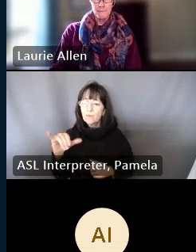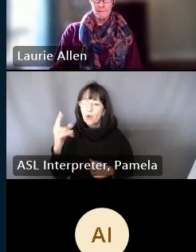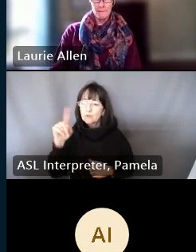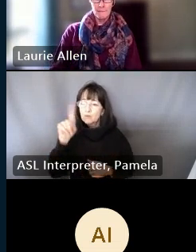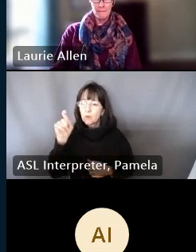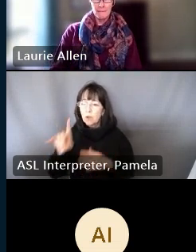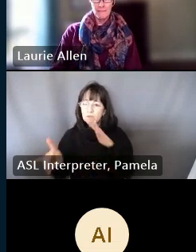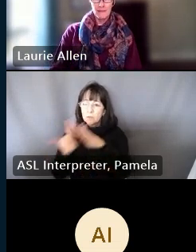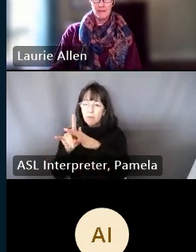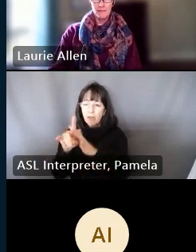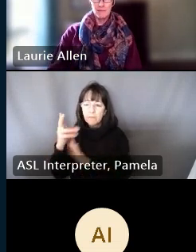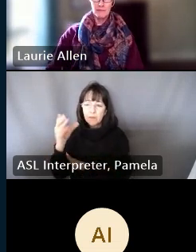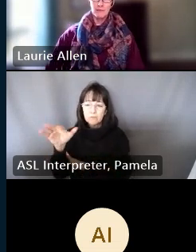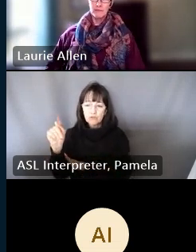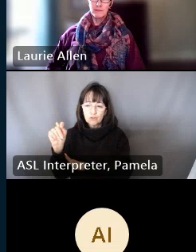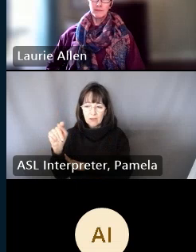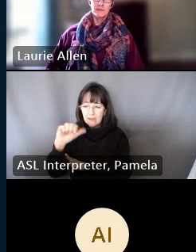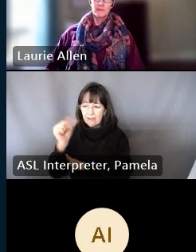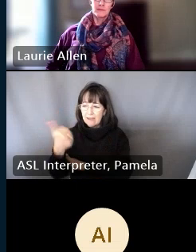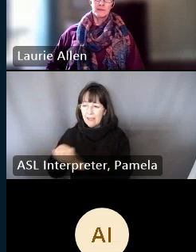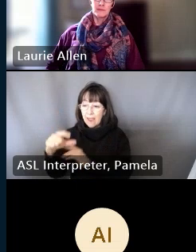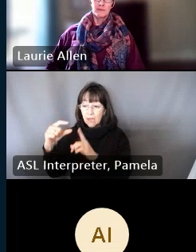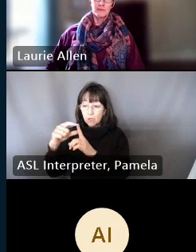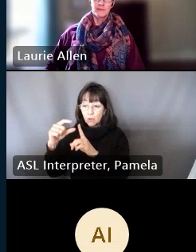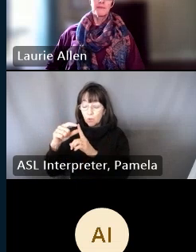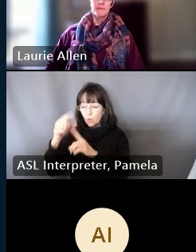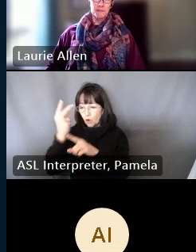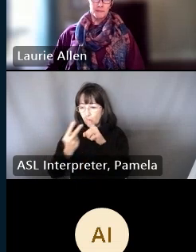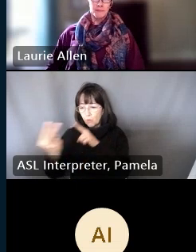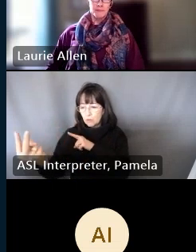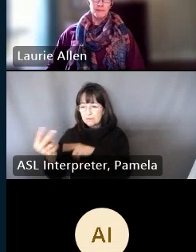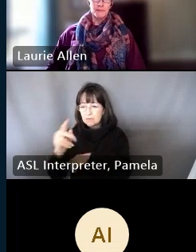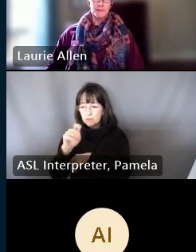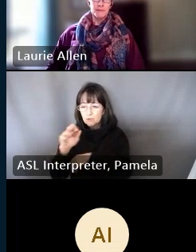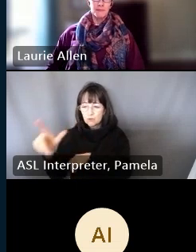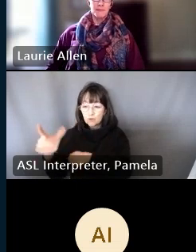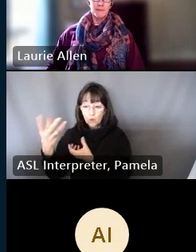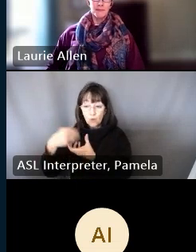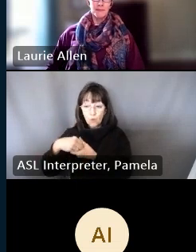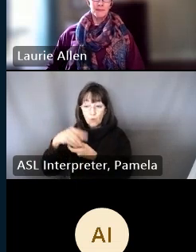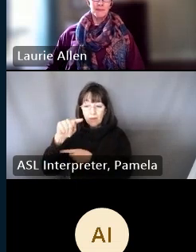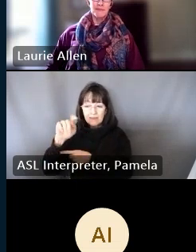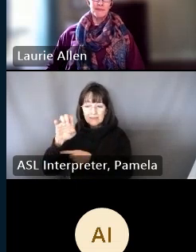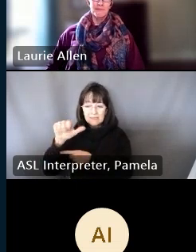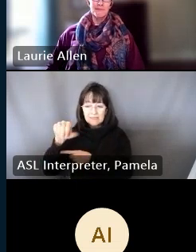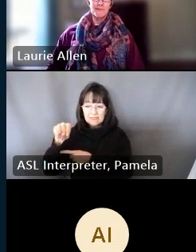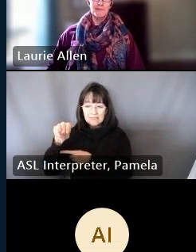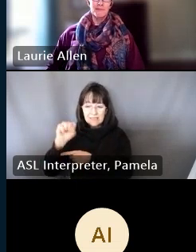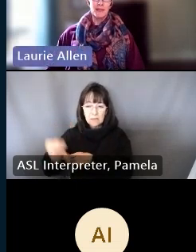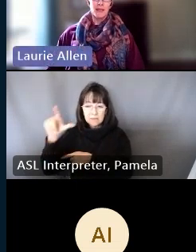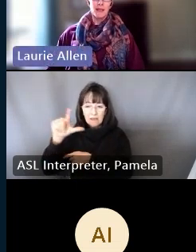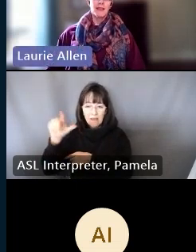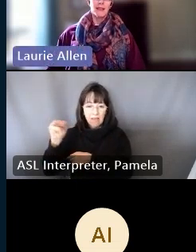Is there any word prediction tool specifically within the teams LMS?